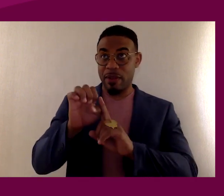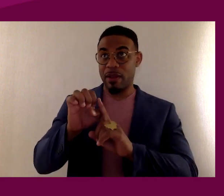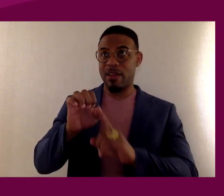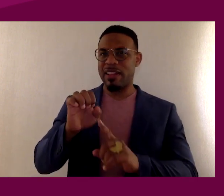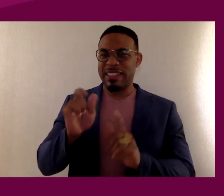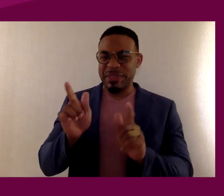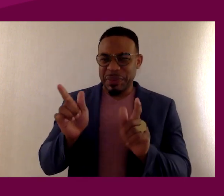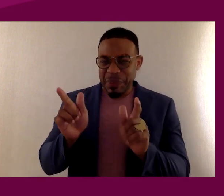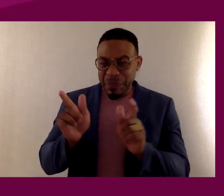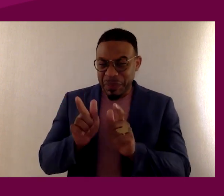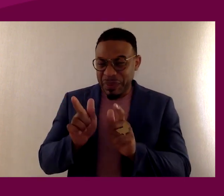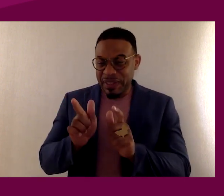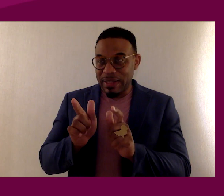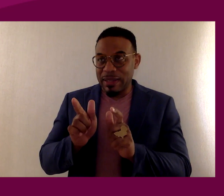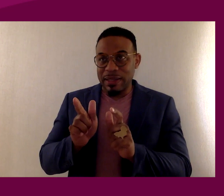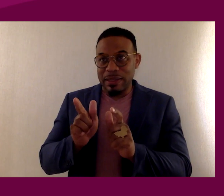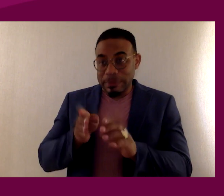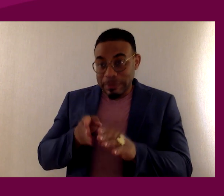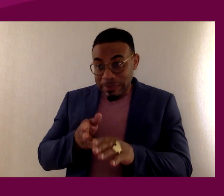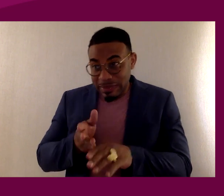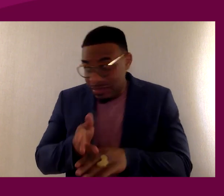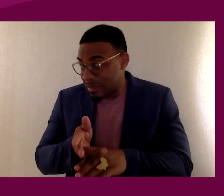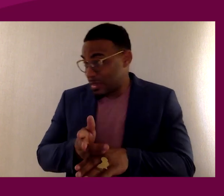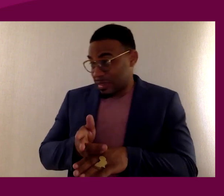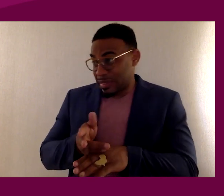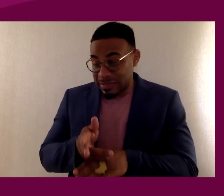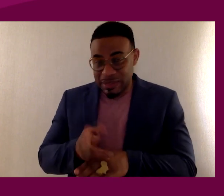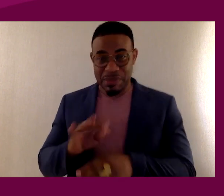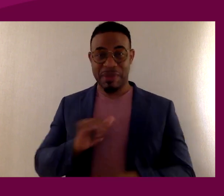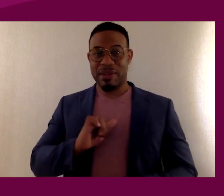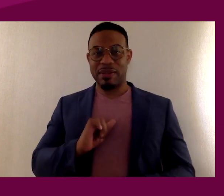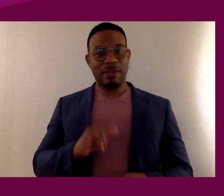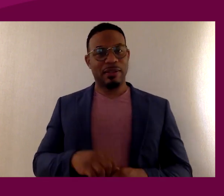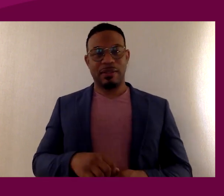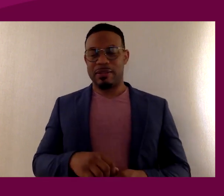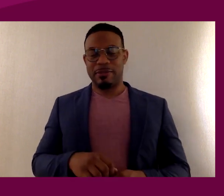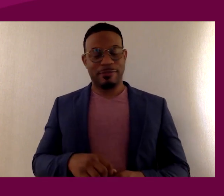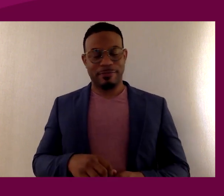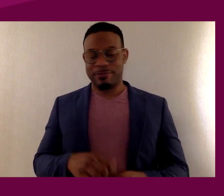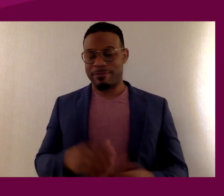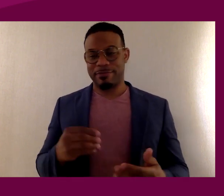anybody. The elevators in Russia were these tiny little things I could barely get into by myself.